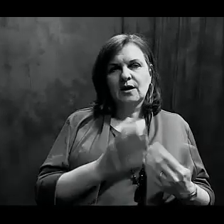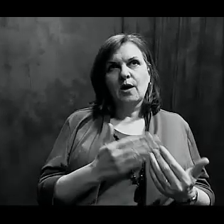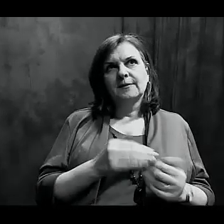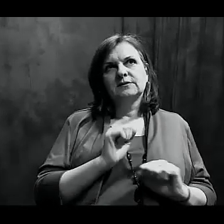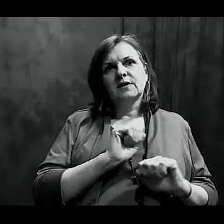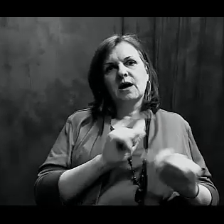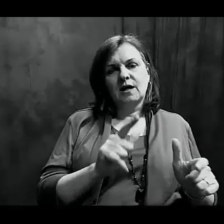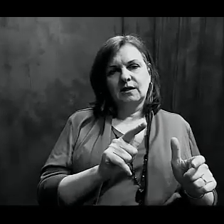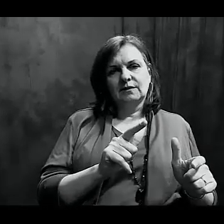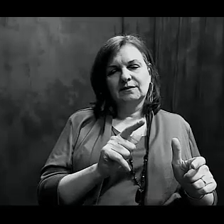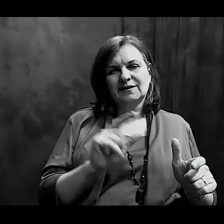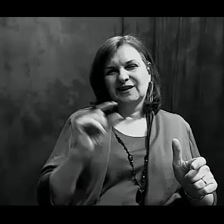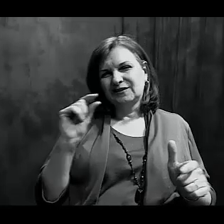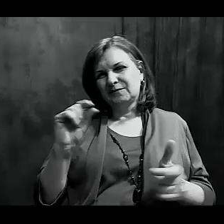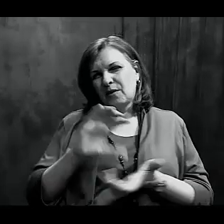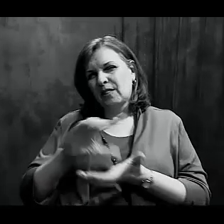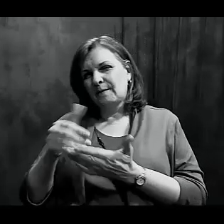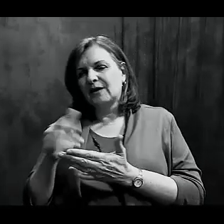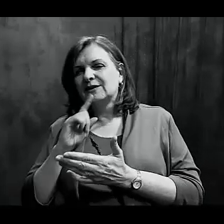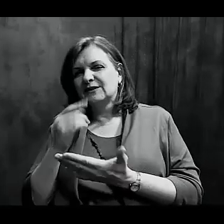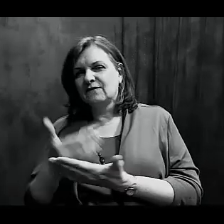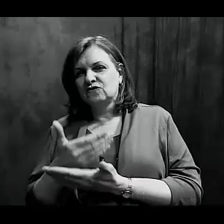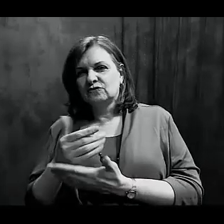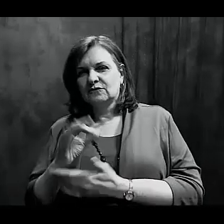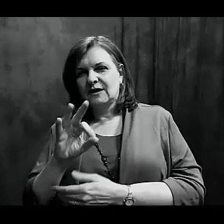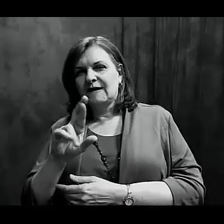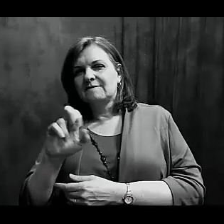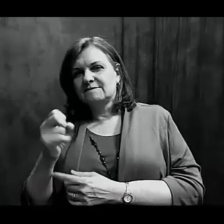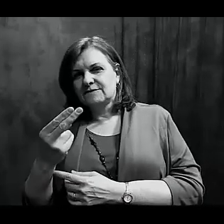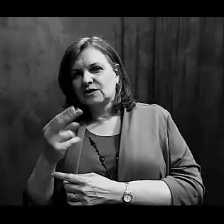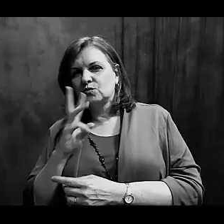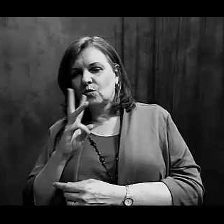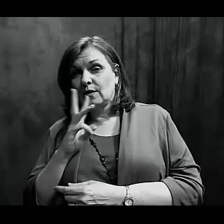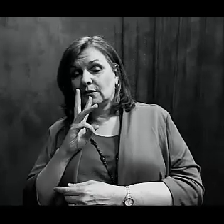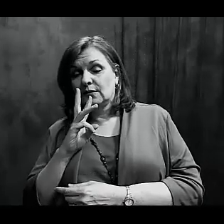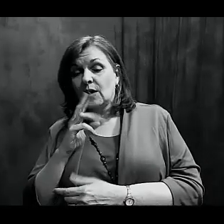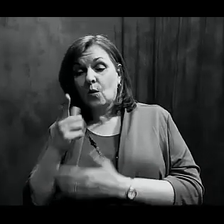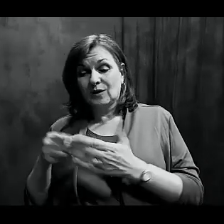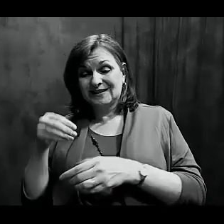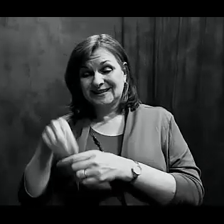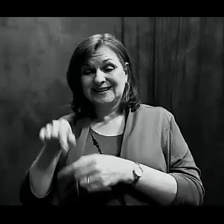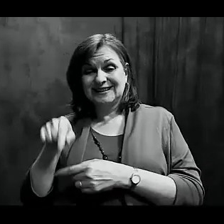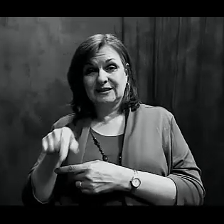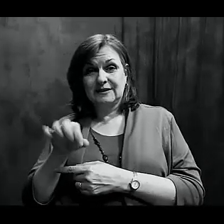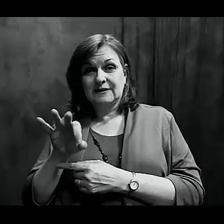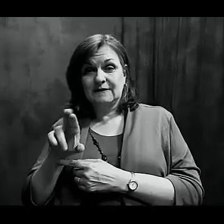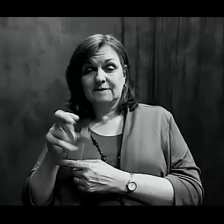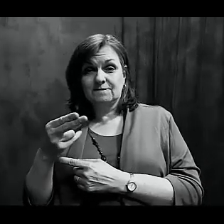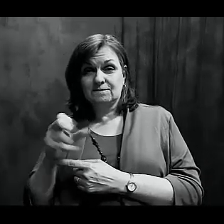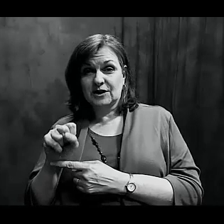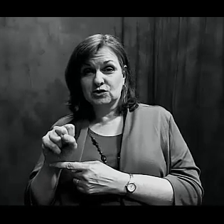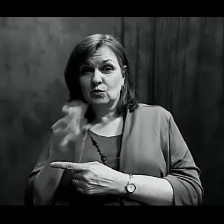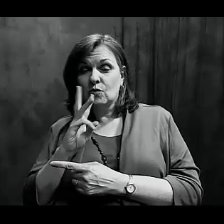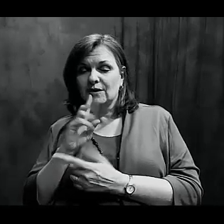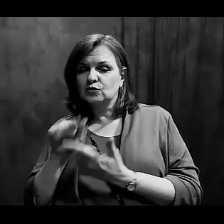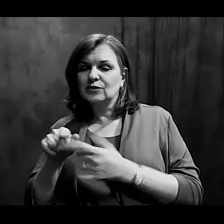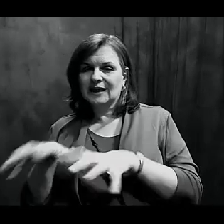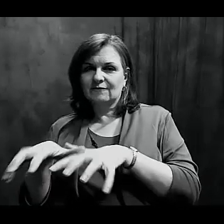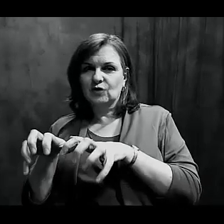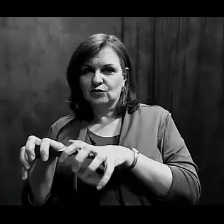nearly all of it -- very little of it is in fresh water systems and most of what is in fresh water is actually locked up in ice caps and glaciers